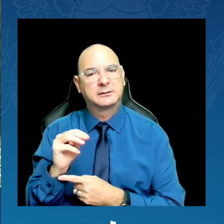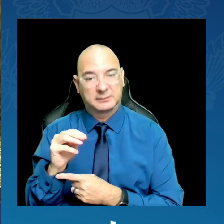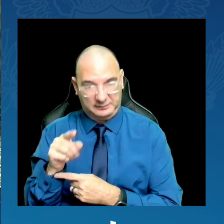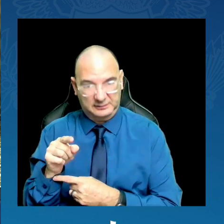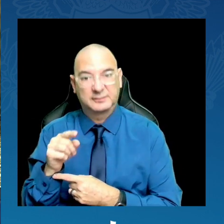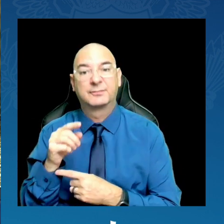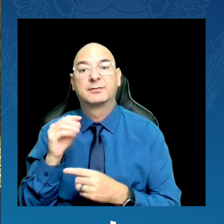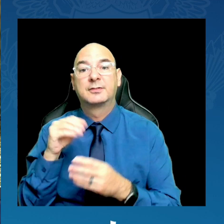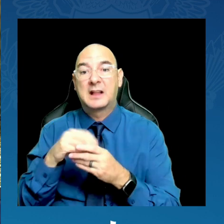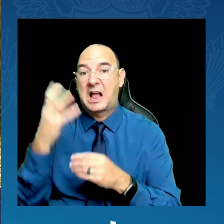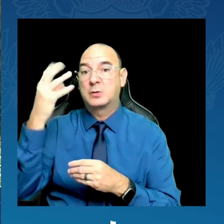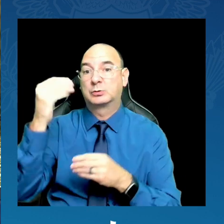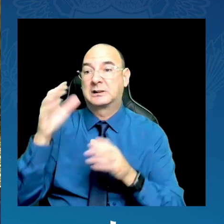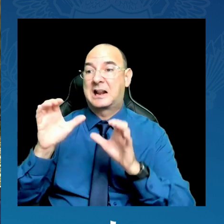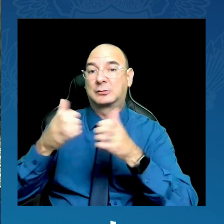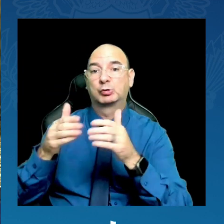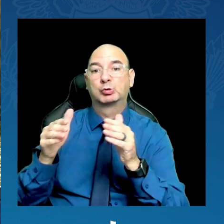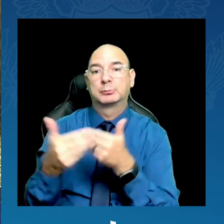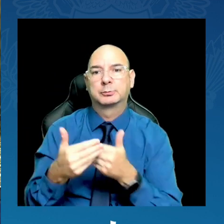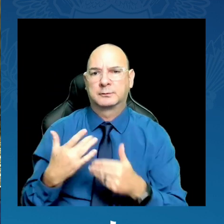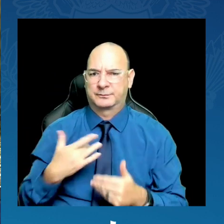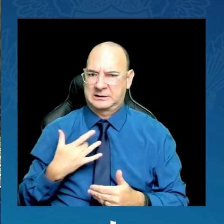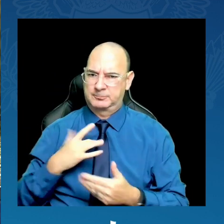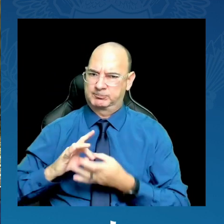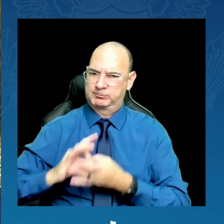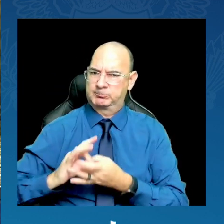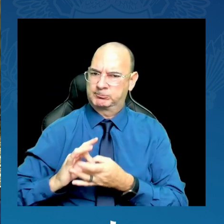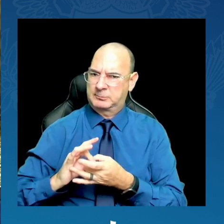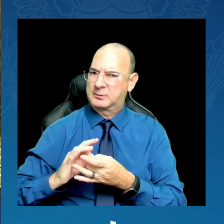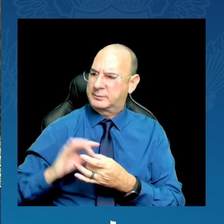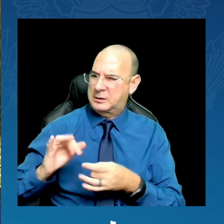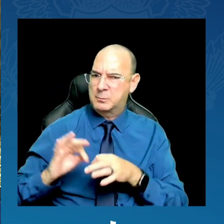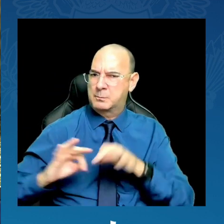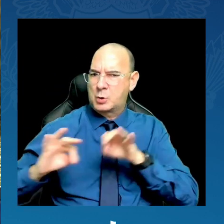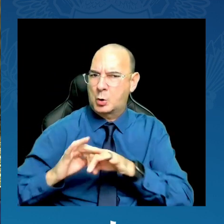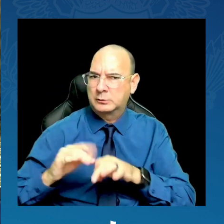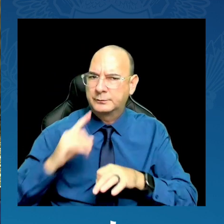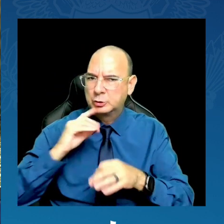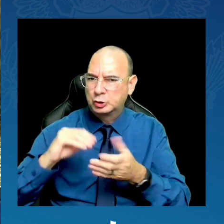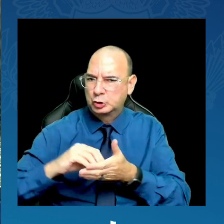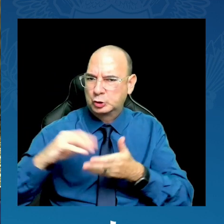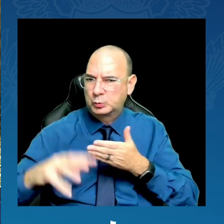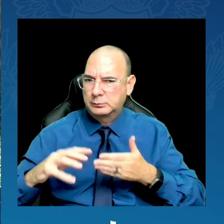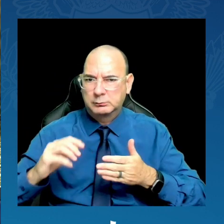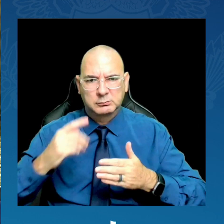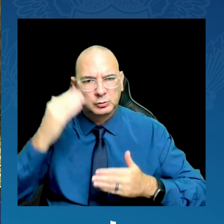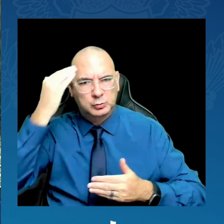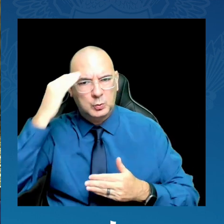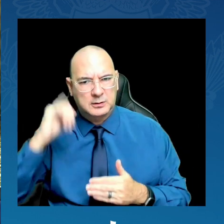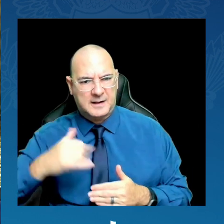A feeling of belonging matters for our students because we know that sense of belonging is how we inspire.